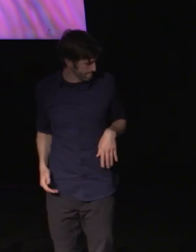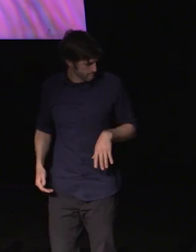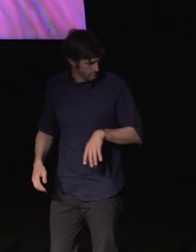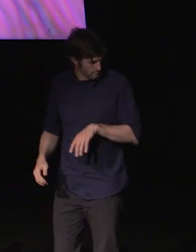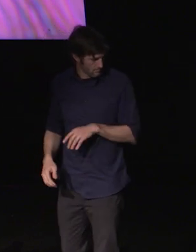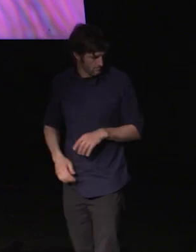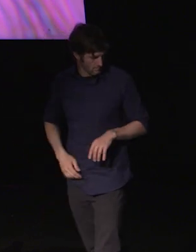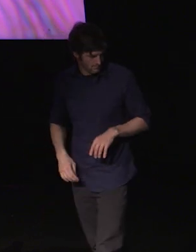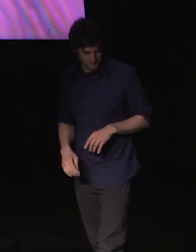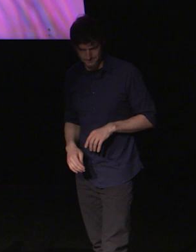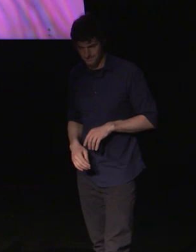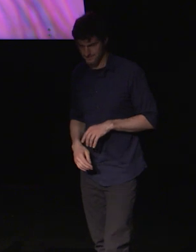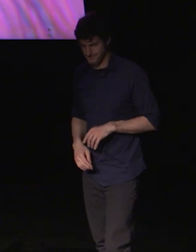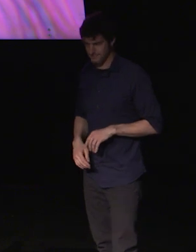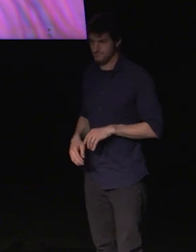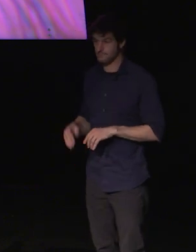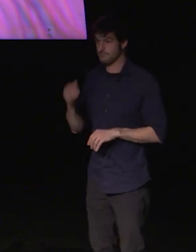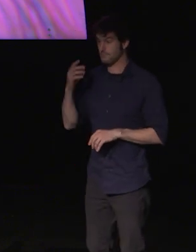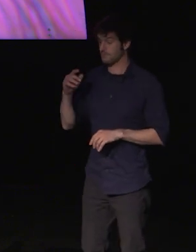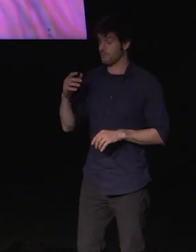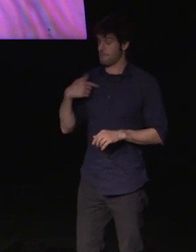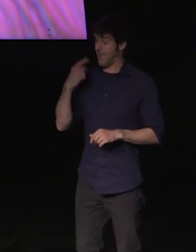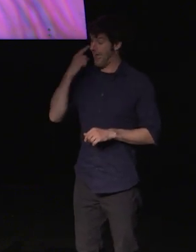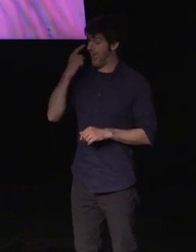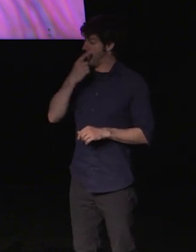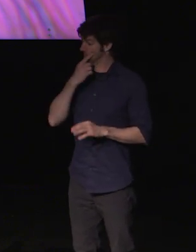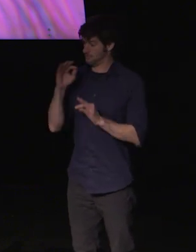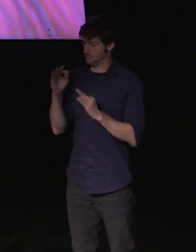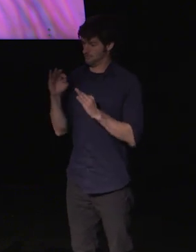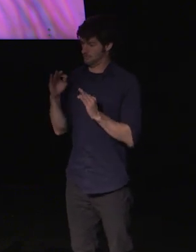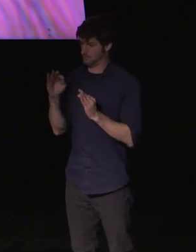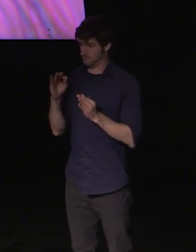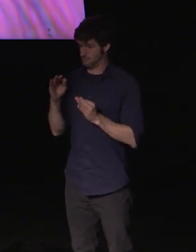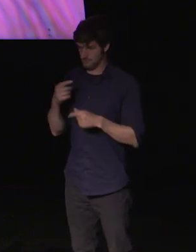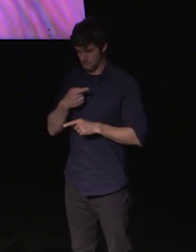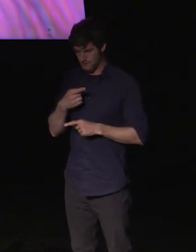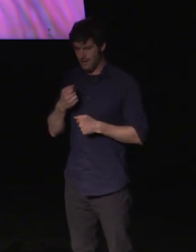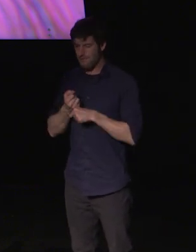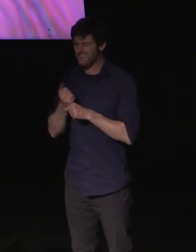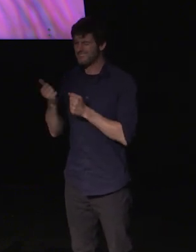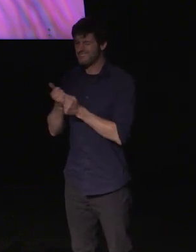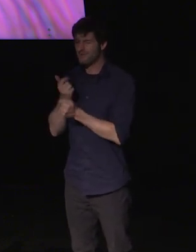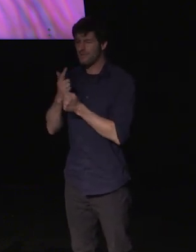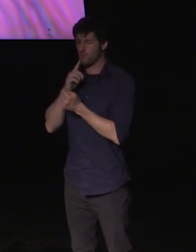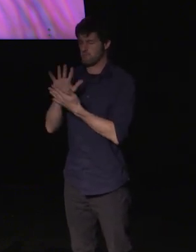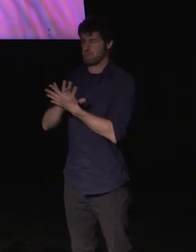and the fact that our eyes move back and forth, it is involuntary eye movement, it makes it very blurry. So like Meghan said,